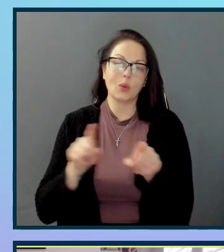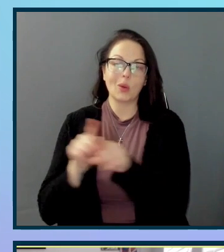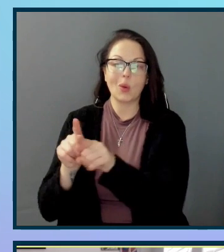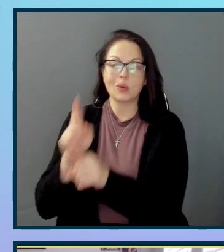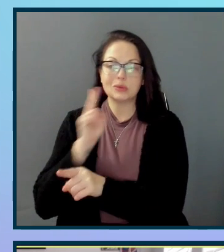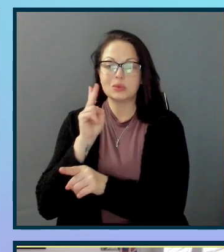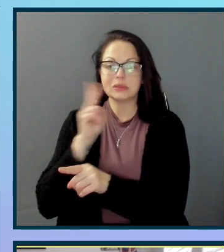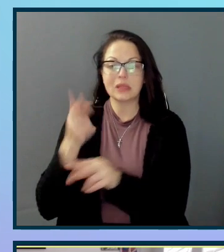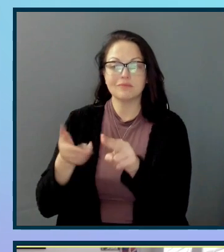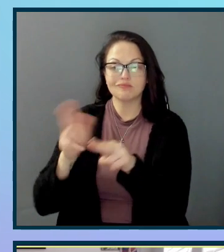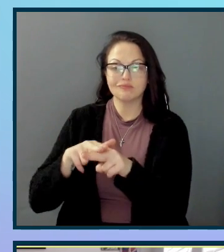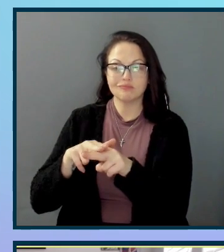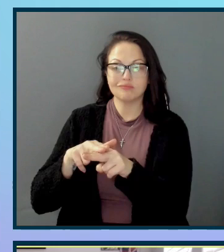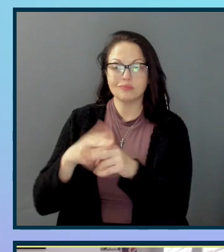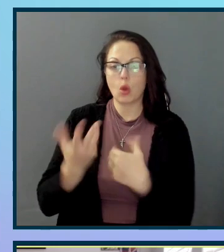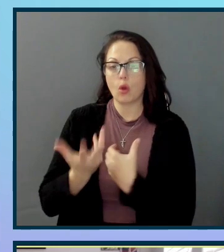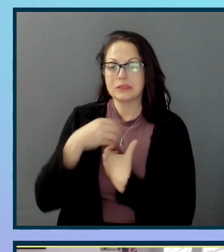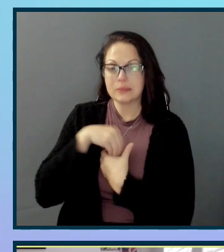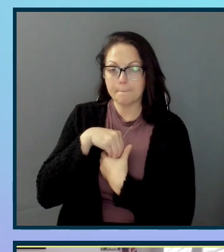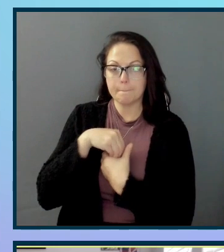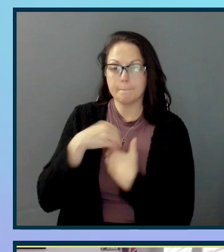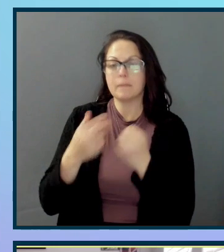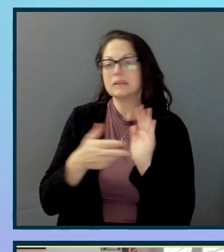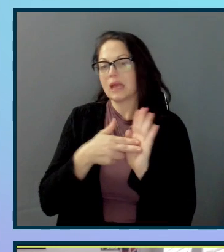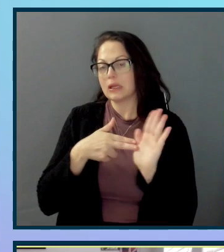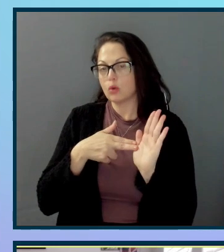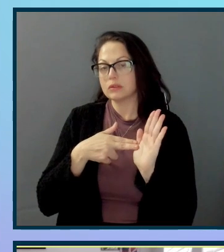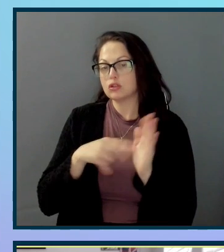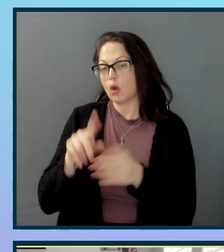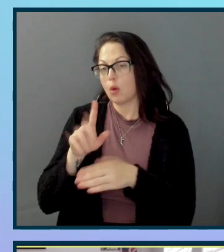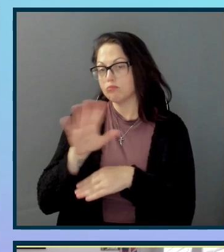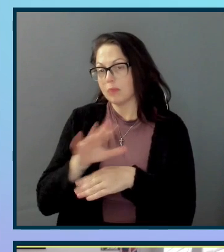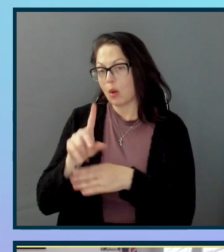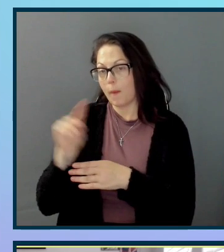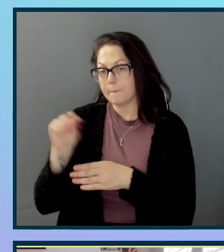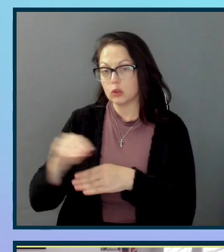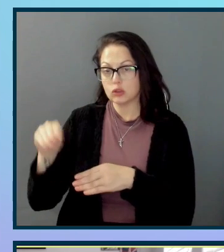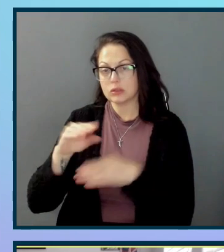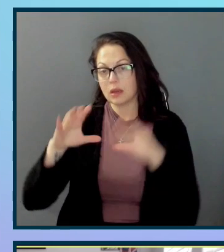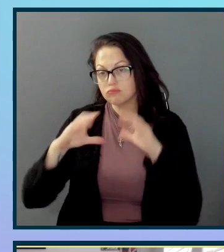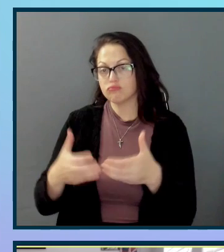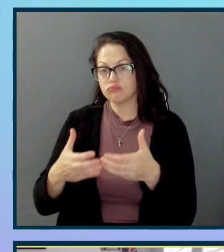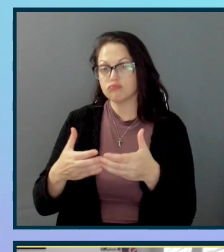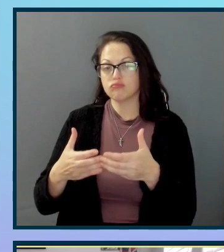of autism diagnoses. So right now, about 1% of the global population, according to the World Health Organization